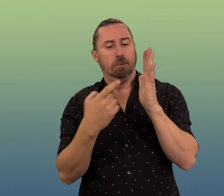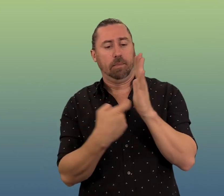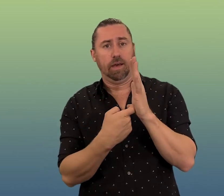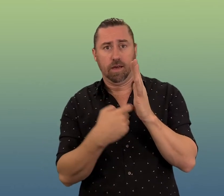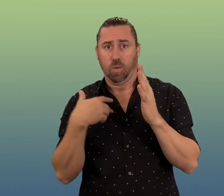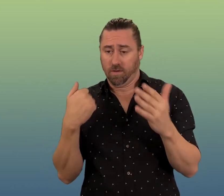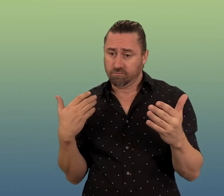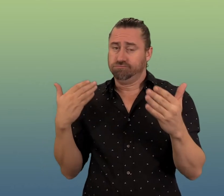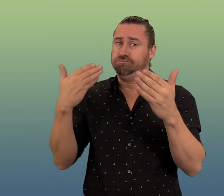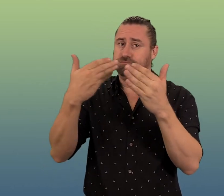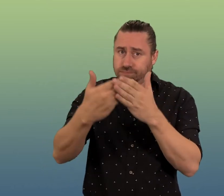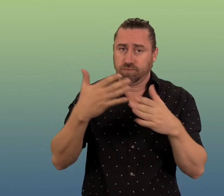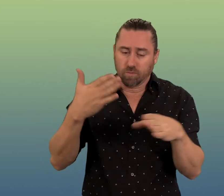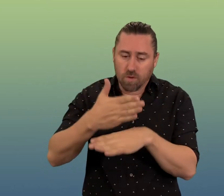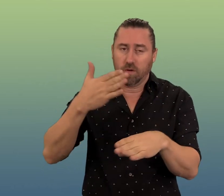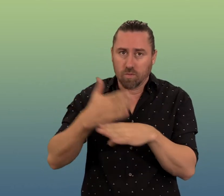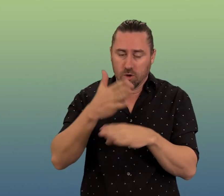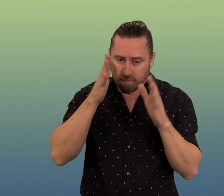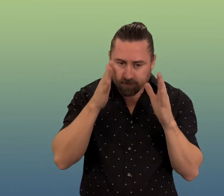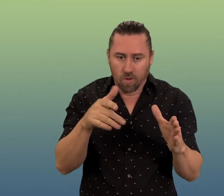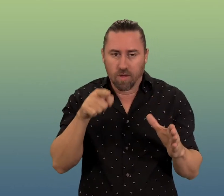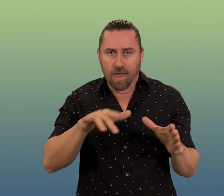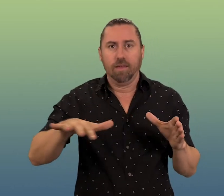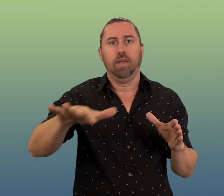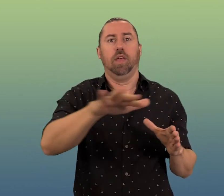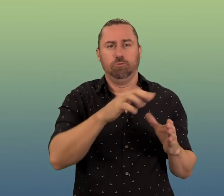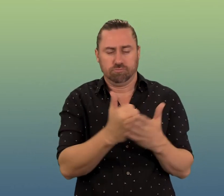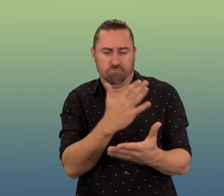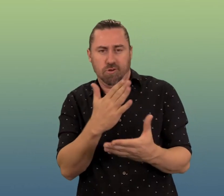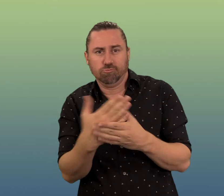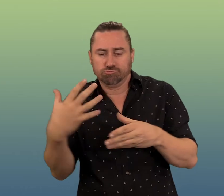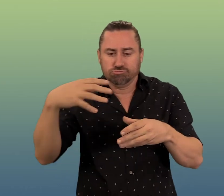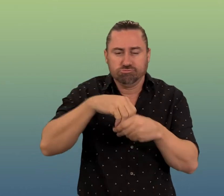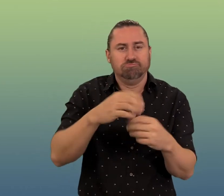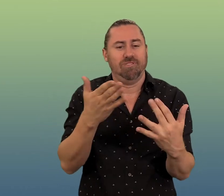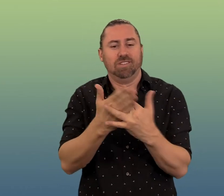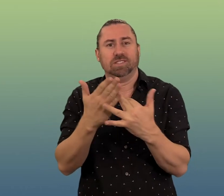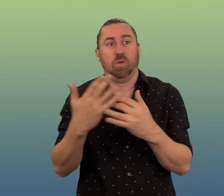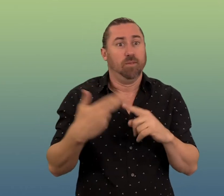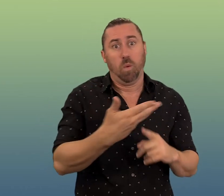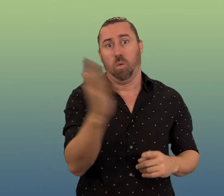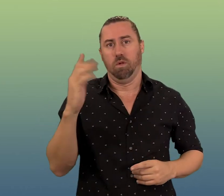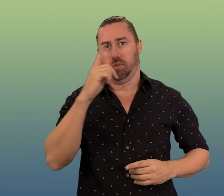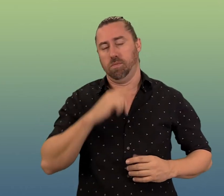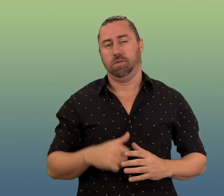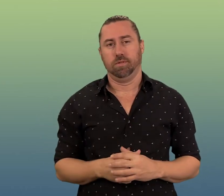TMR has already undertaken significant work to deliver an accessible and inclusive experience for all.